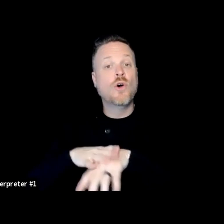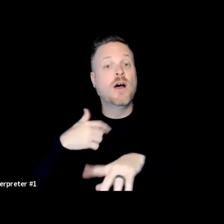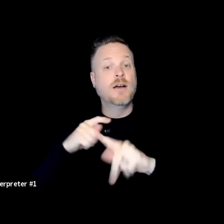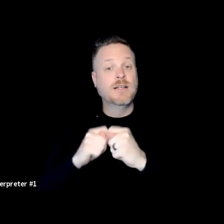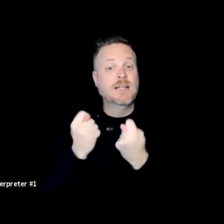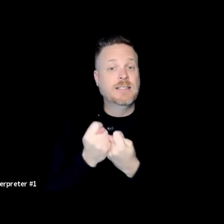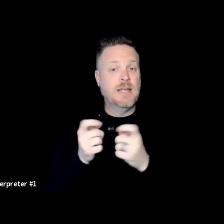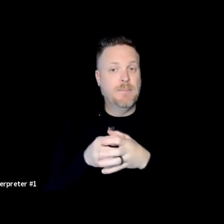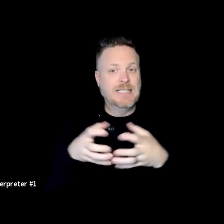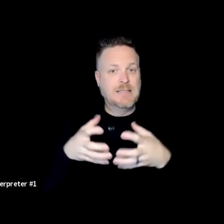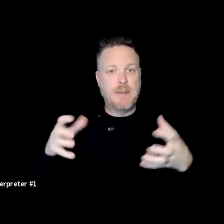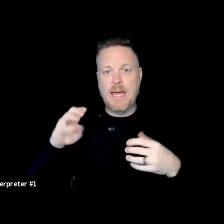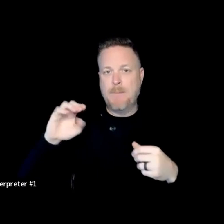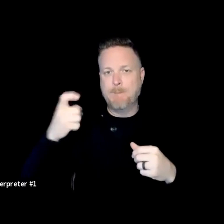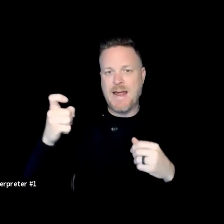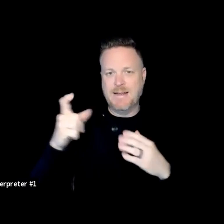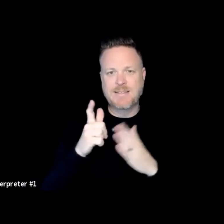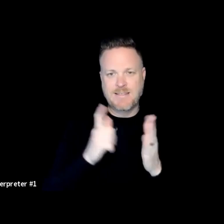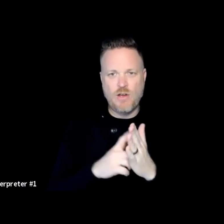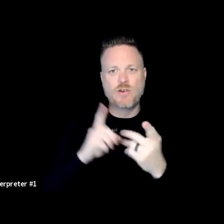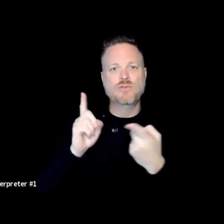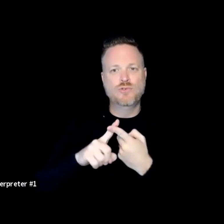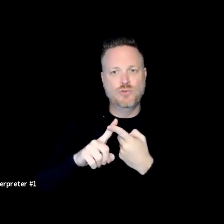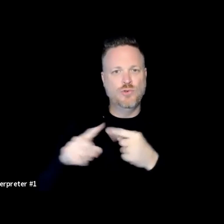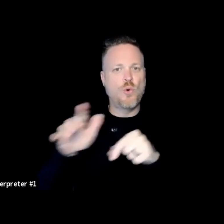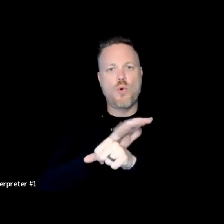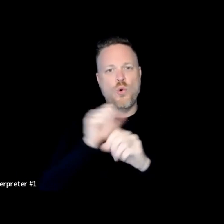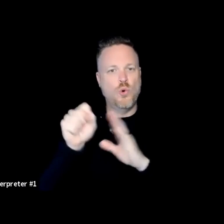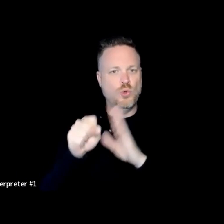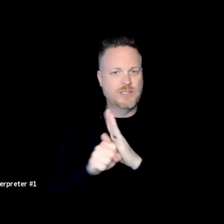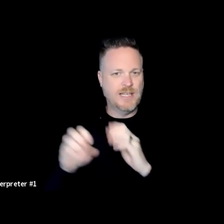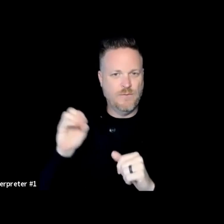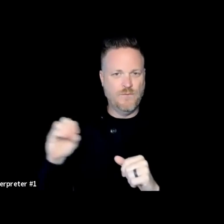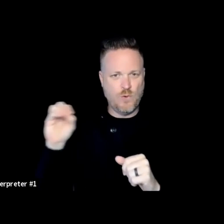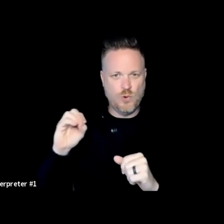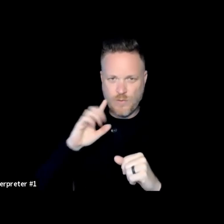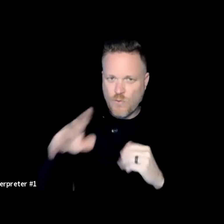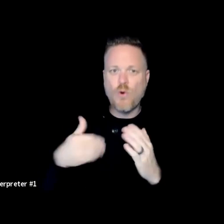the max's law provisions to the entire state of Oregon, all young athletes in the state of Oregon,